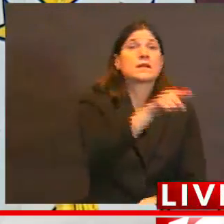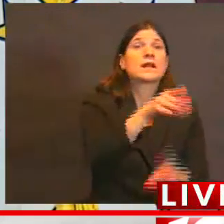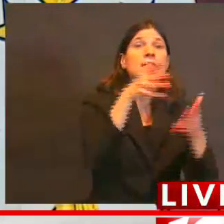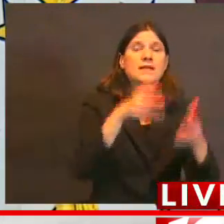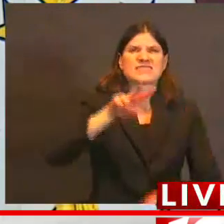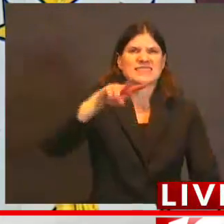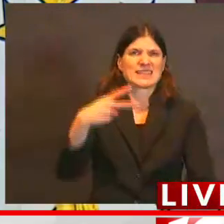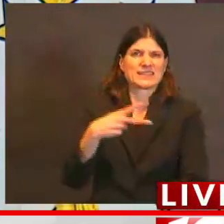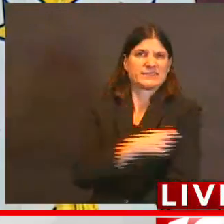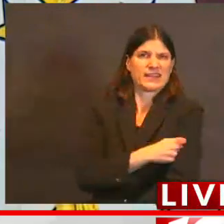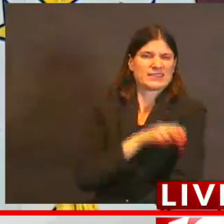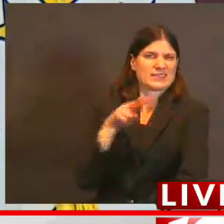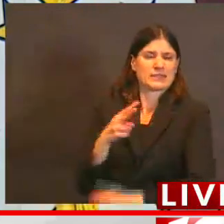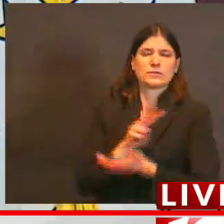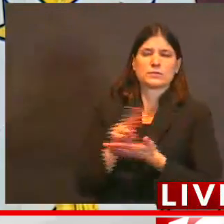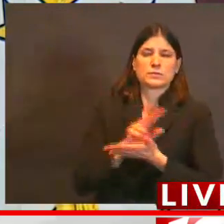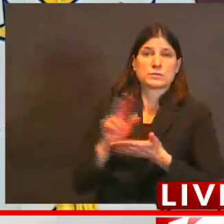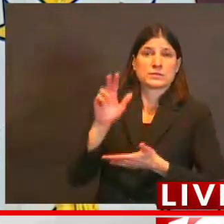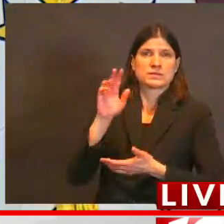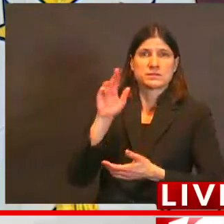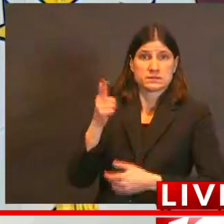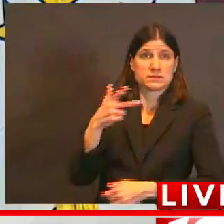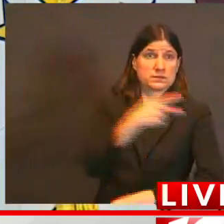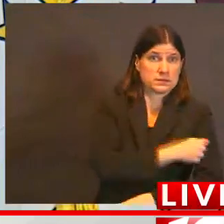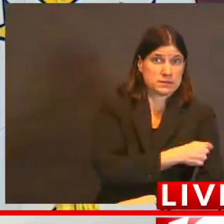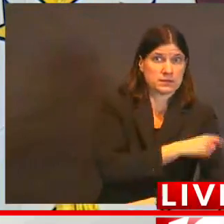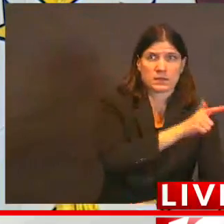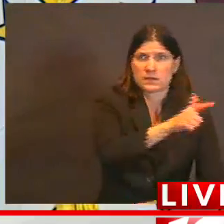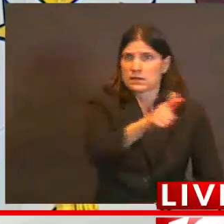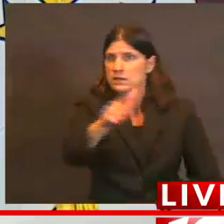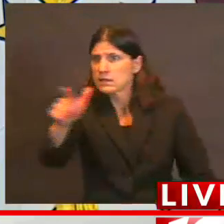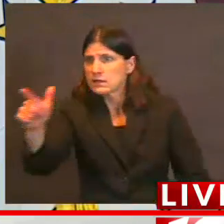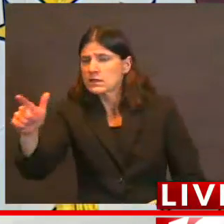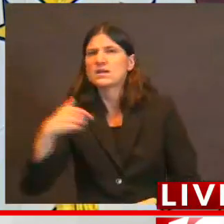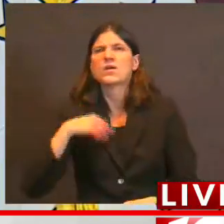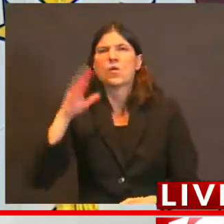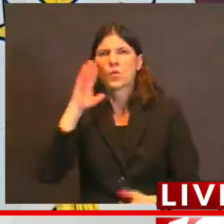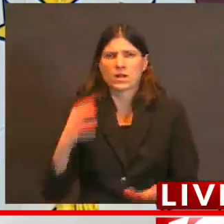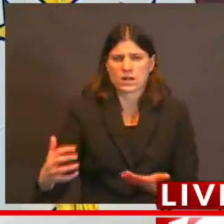INCREASED UPTAKE OF BOTH THE FIRST AND THE SECOND VACCINE.